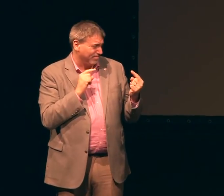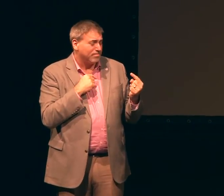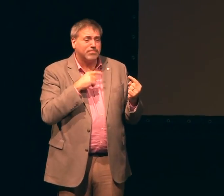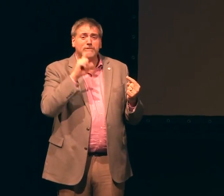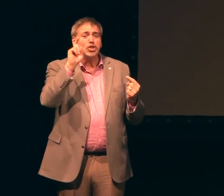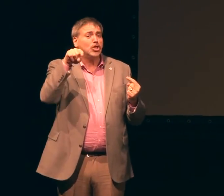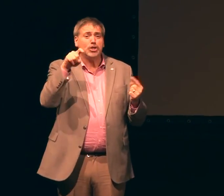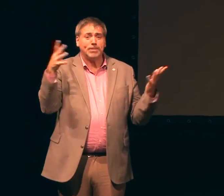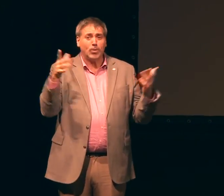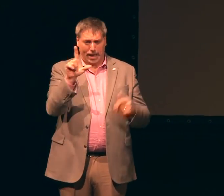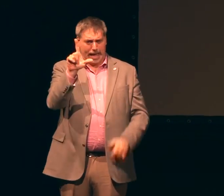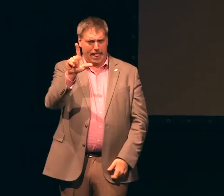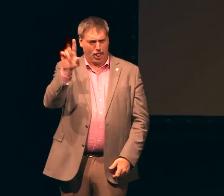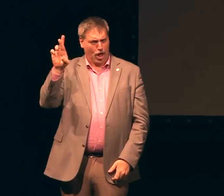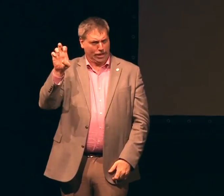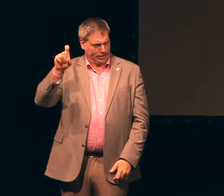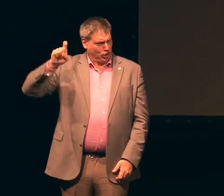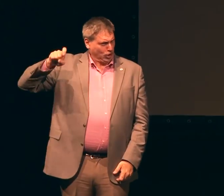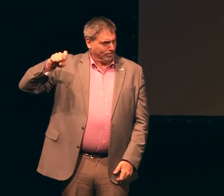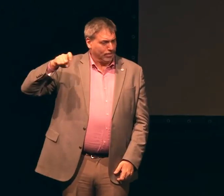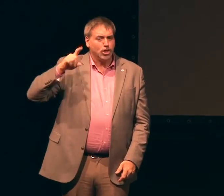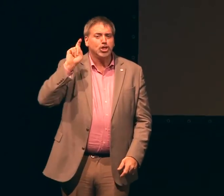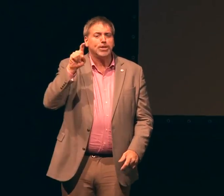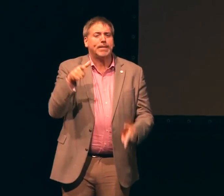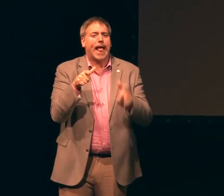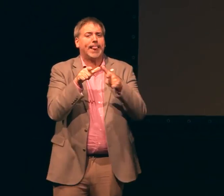I have an opposing view on it, what it should